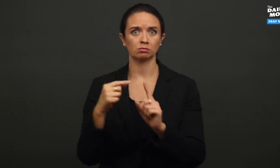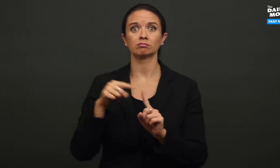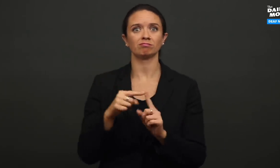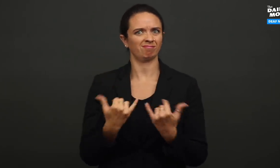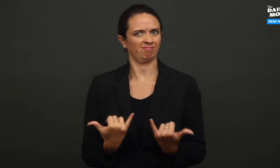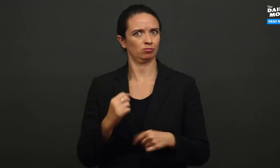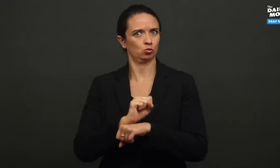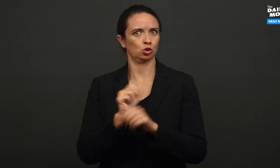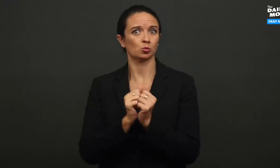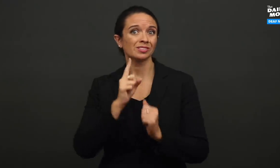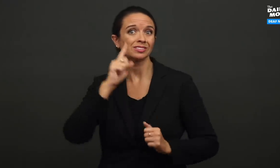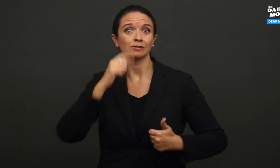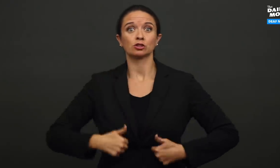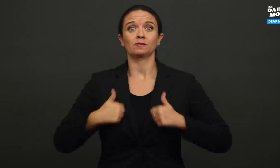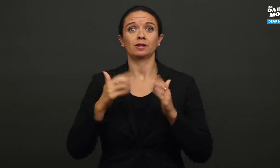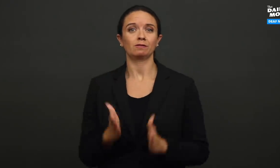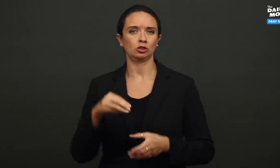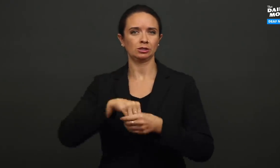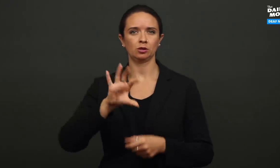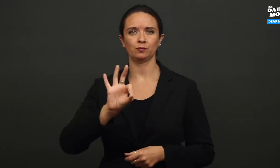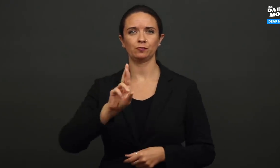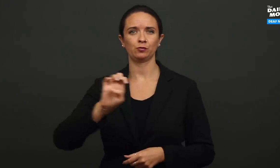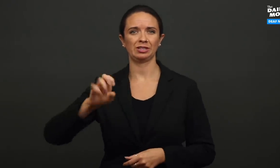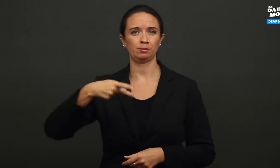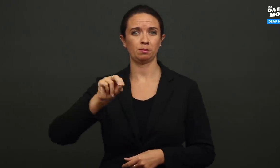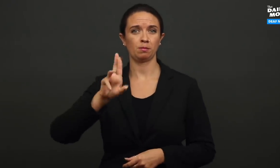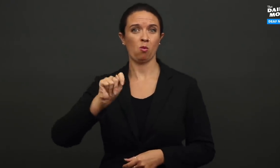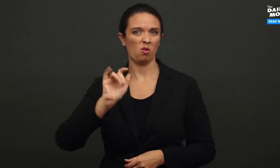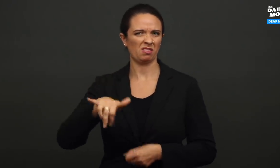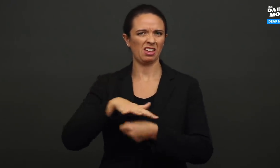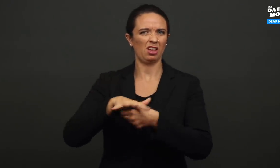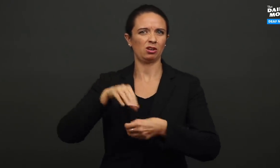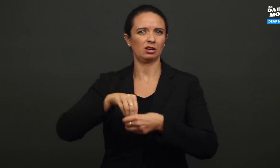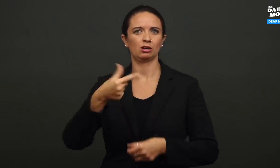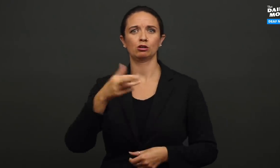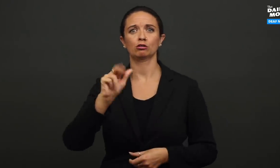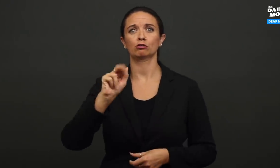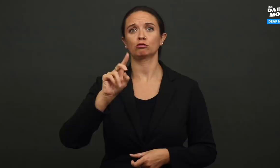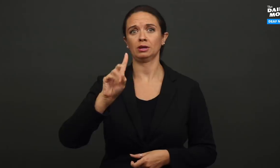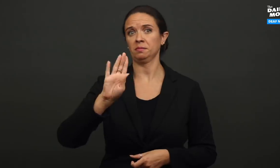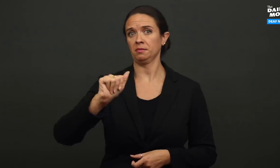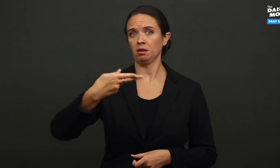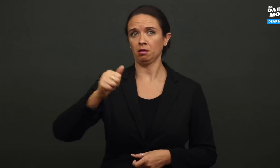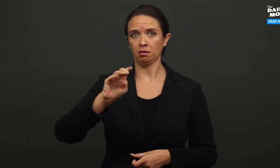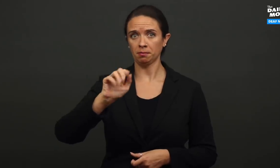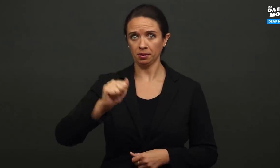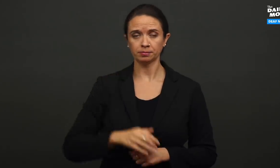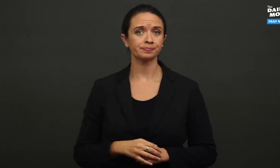He is currently working with the deaf survivors in Freeport, an area in Grand Bahama.